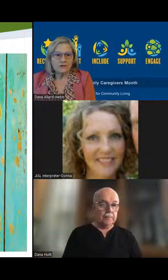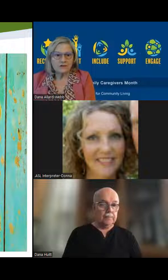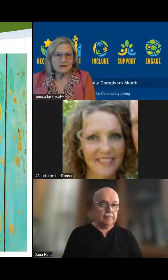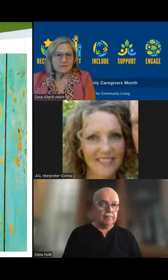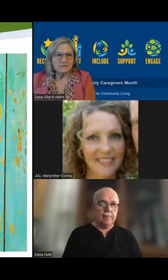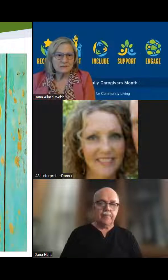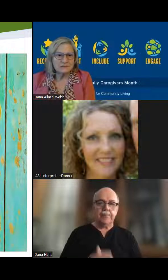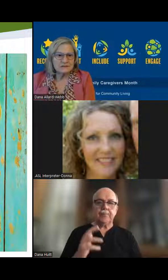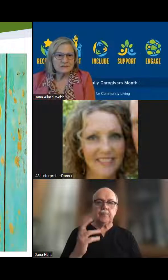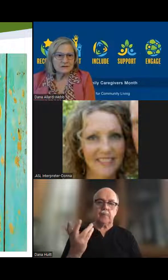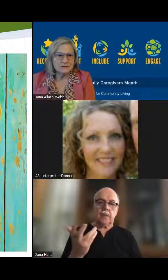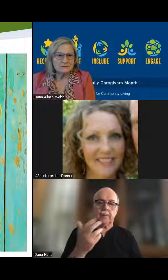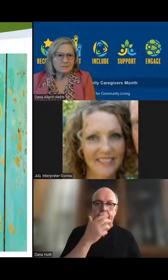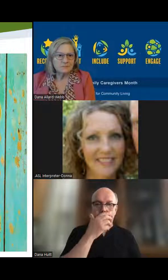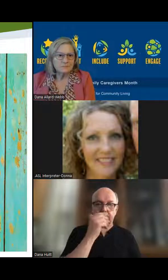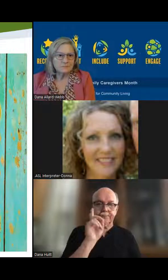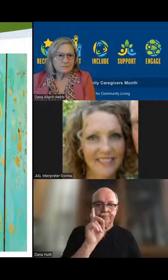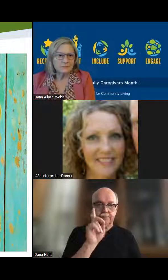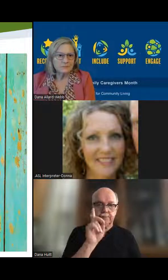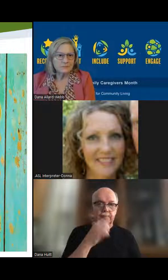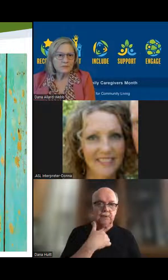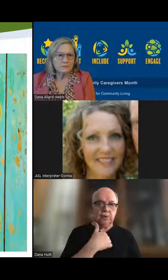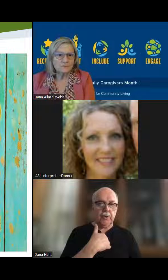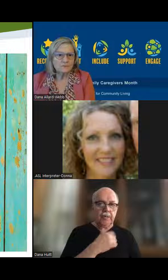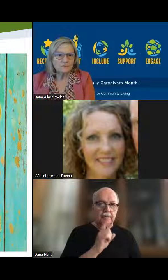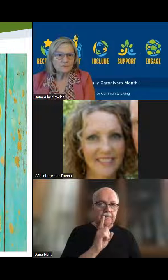important. I think they're the first person in their health care team that really